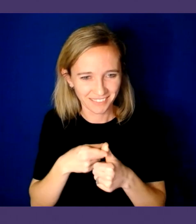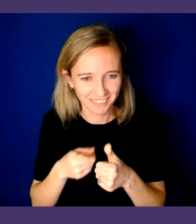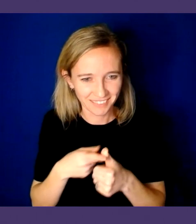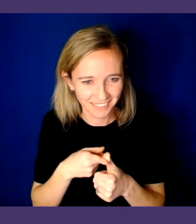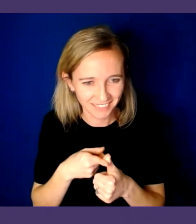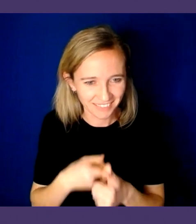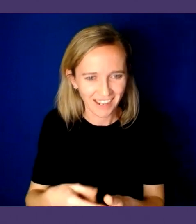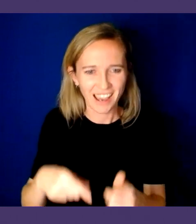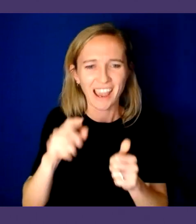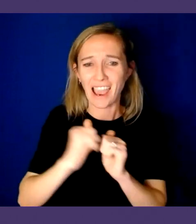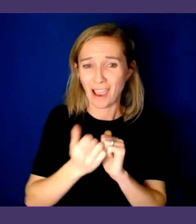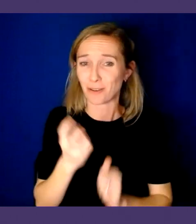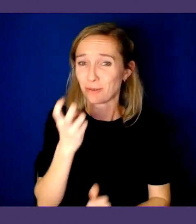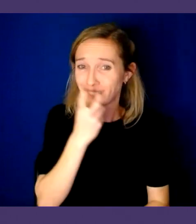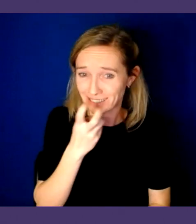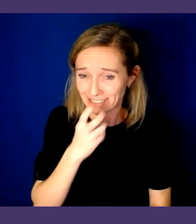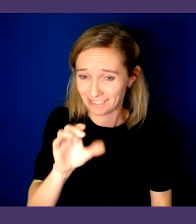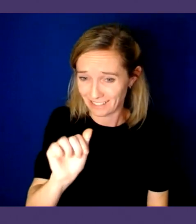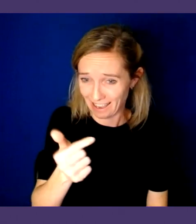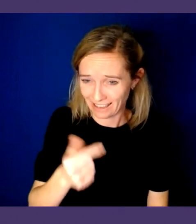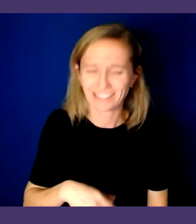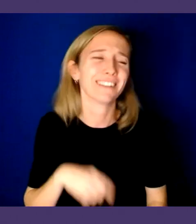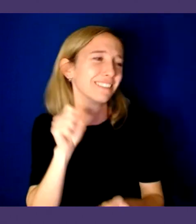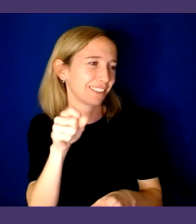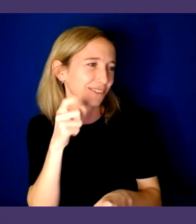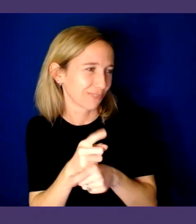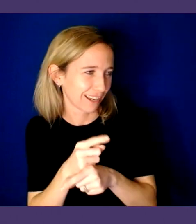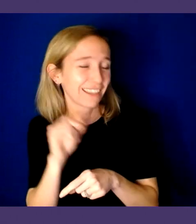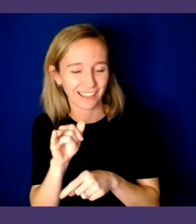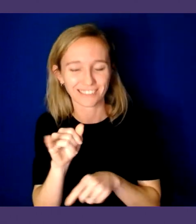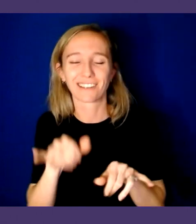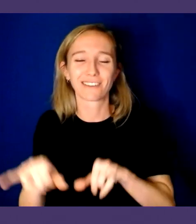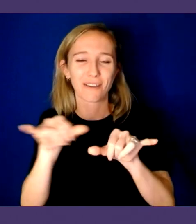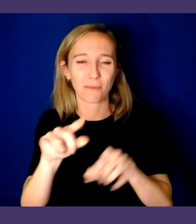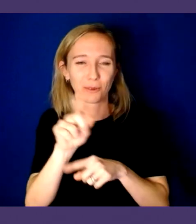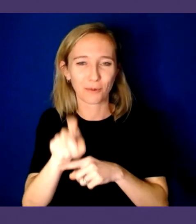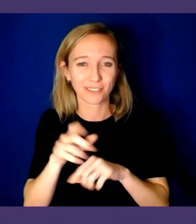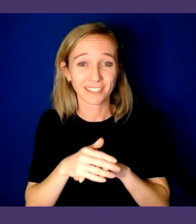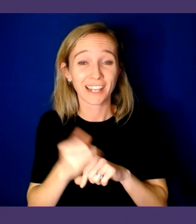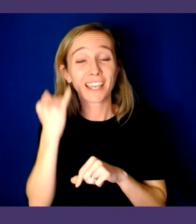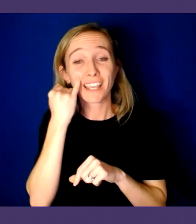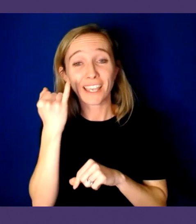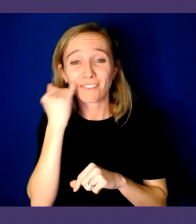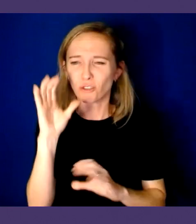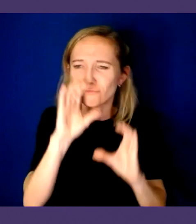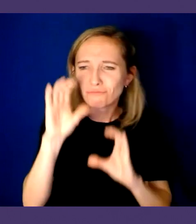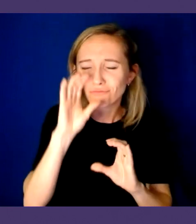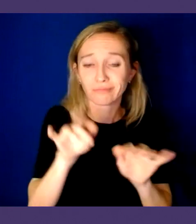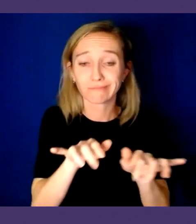Shawn Lawton Henry: That is a common question. By the way, if you're searching for an answer, you may or may not know this is